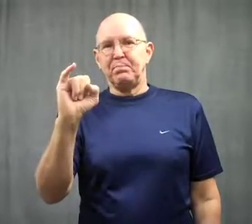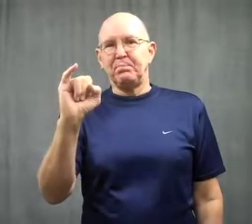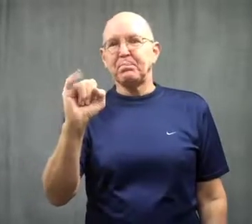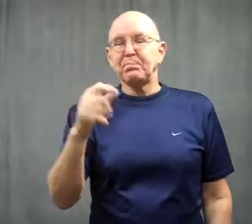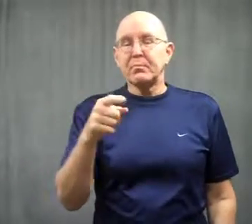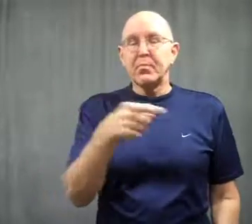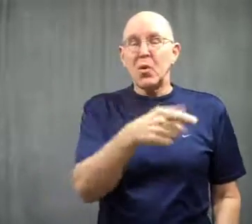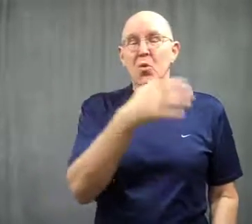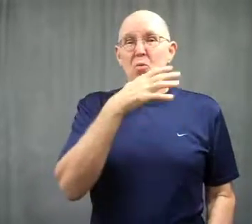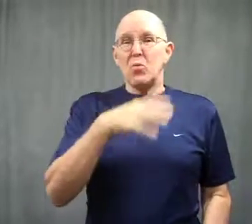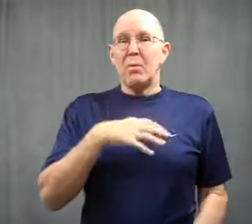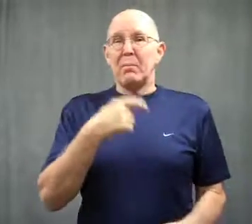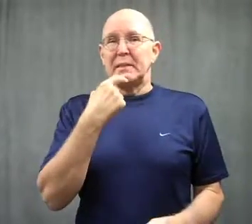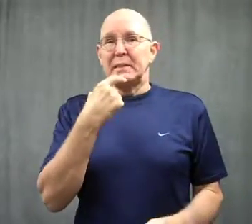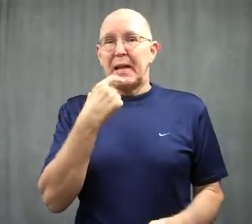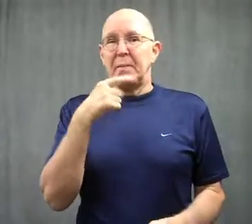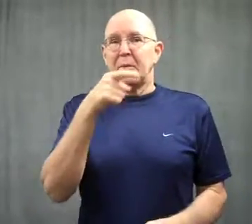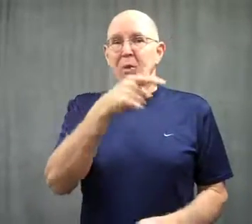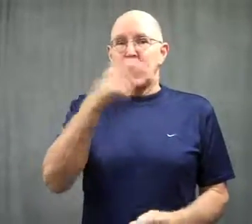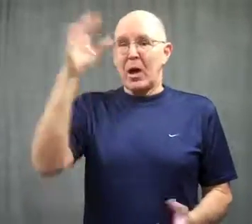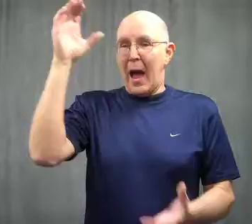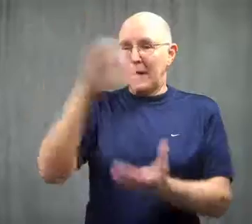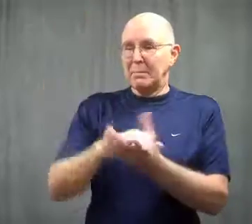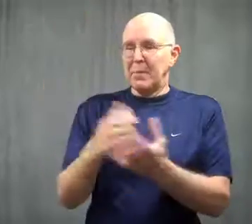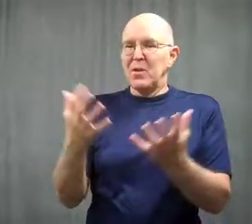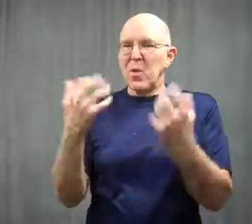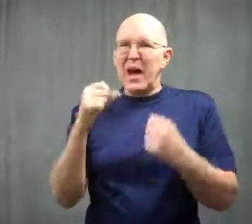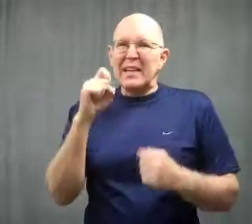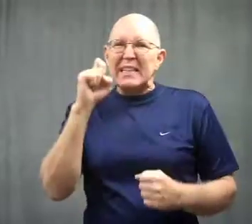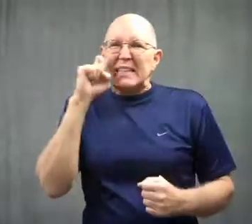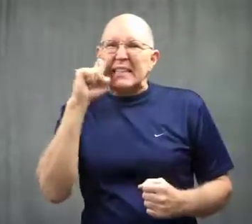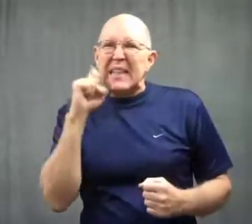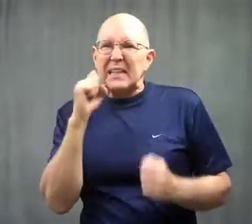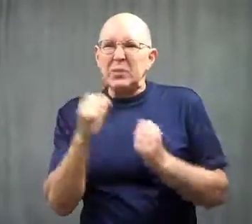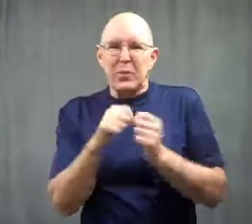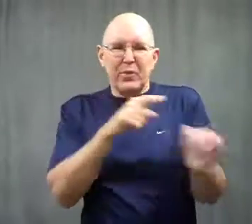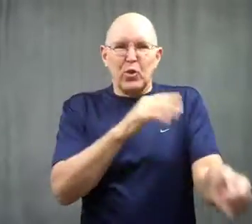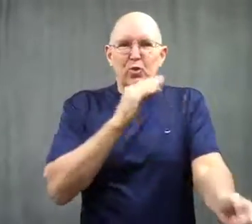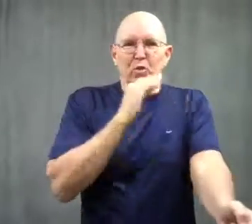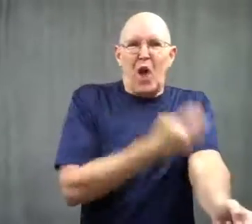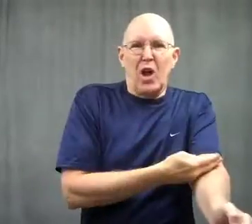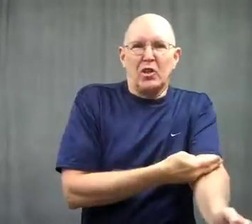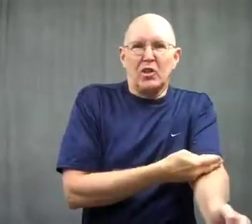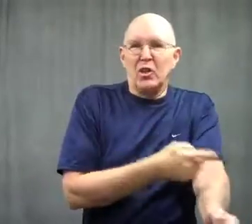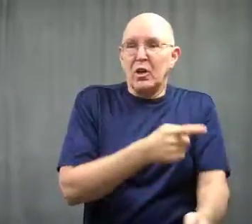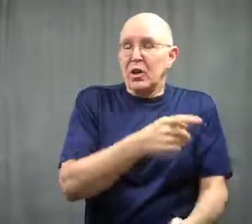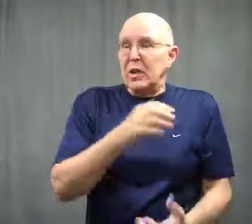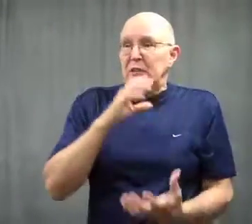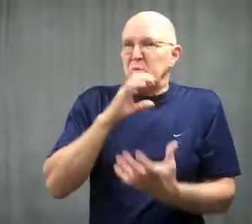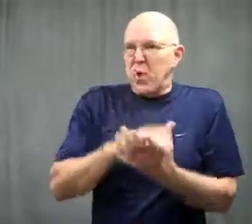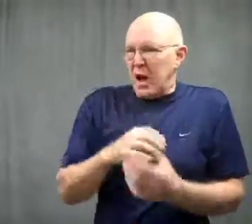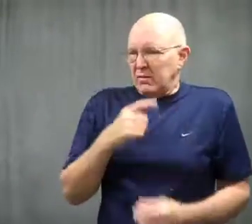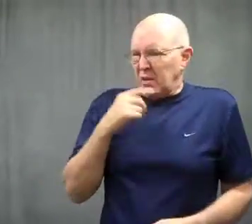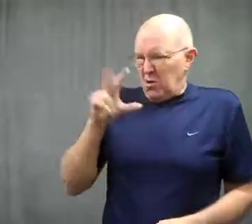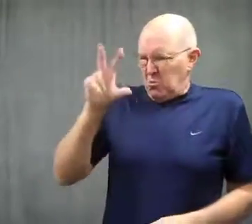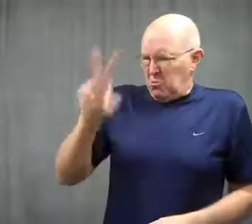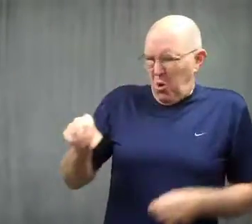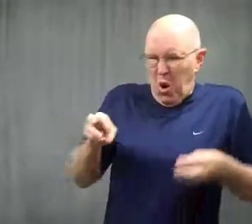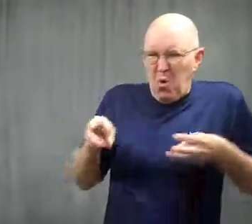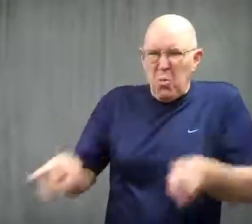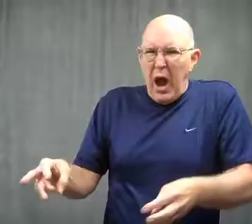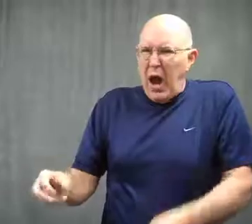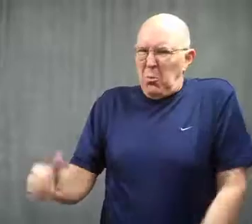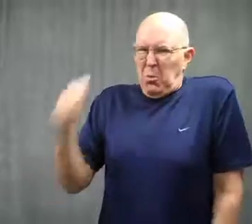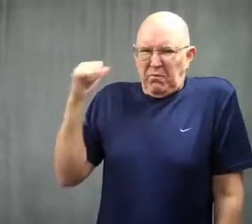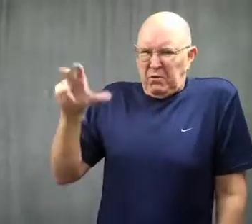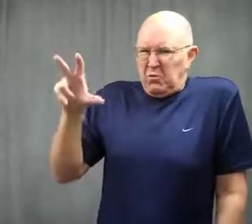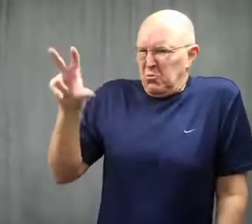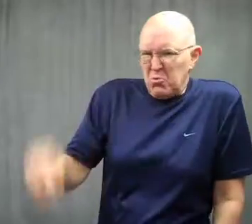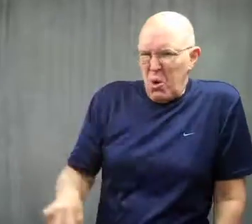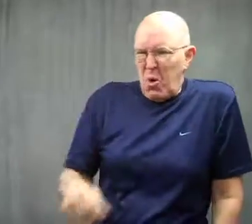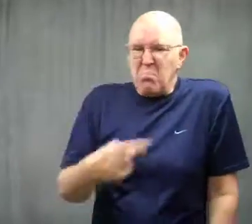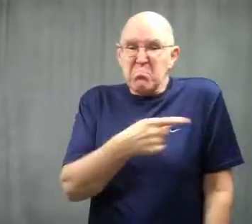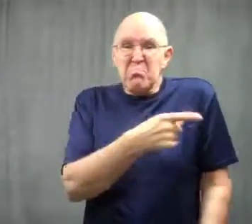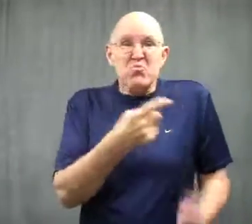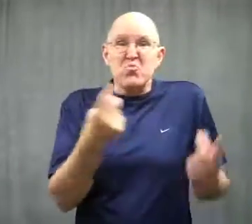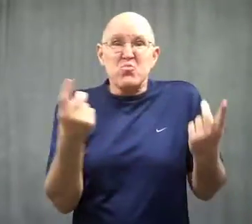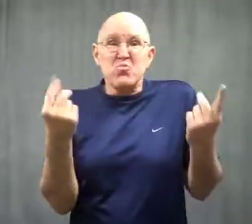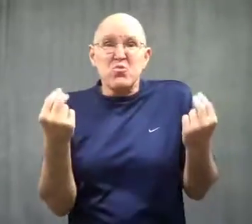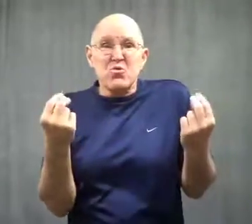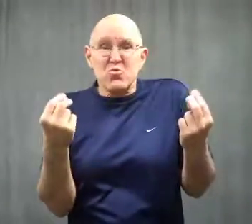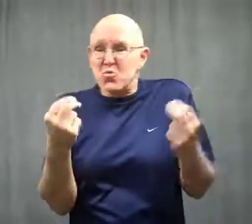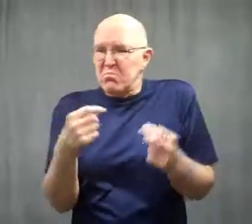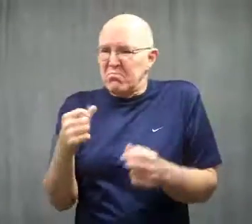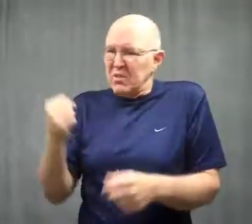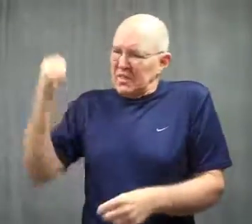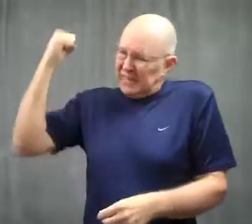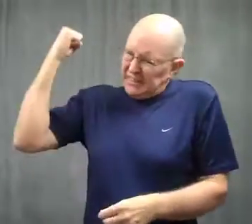She said her husband wanted to have sexual relations with her daughter.